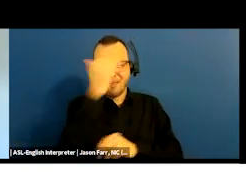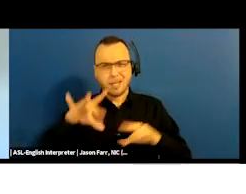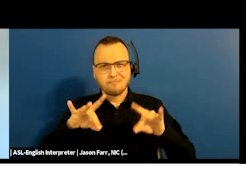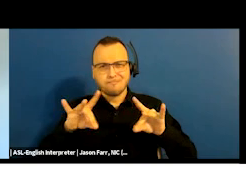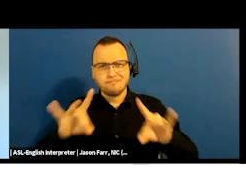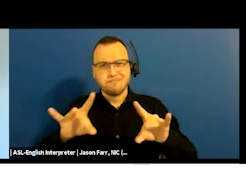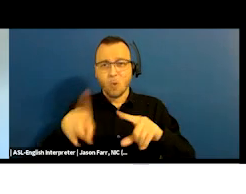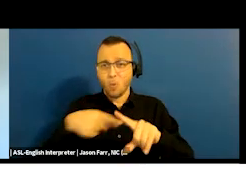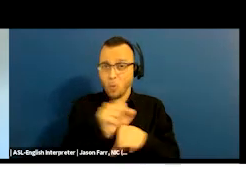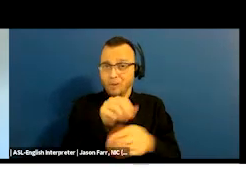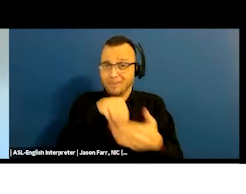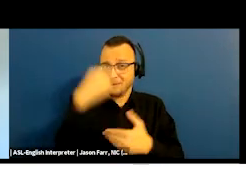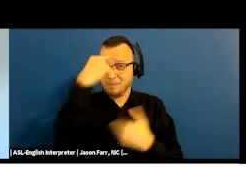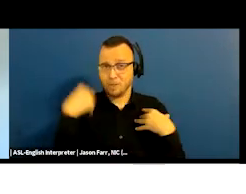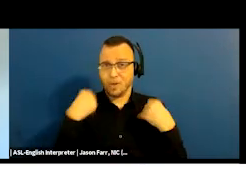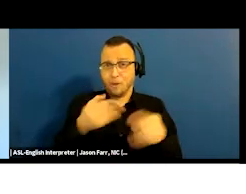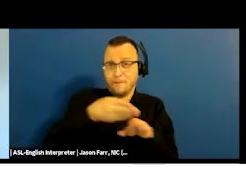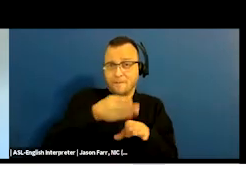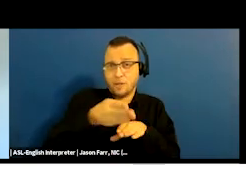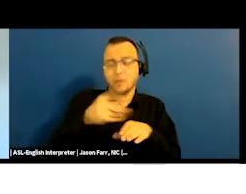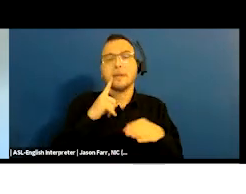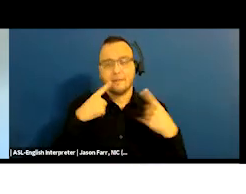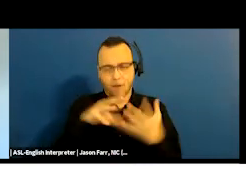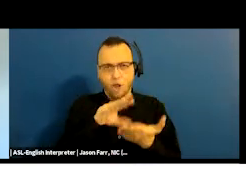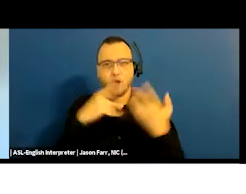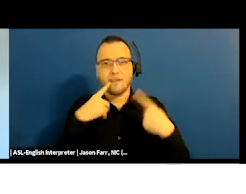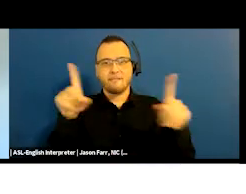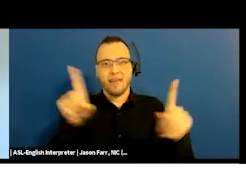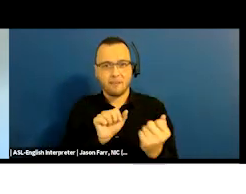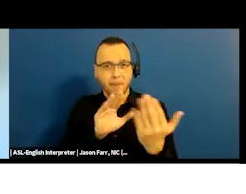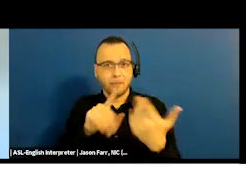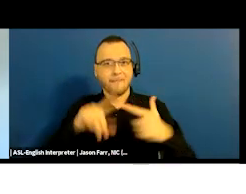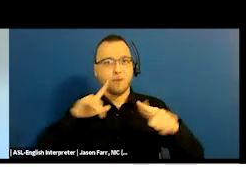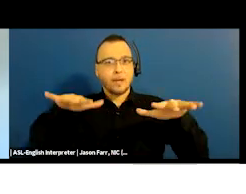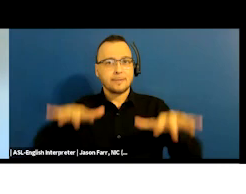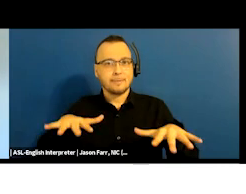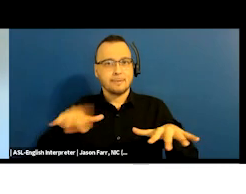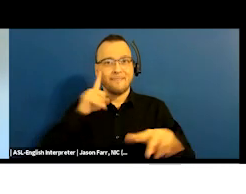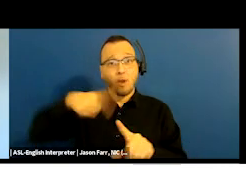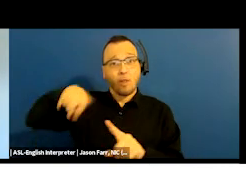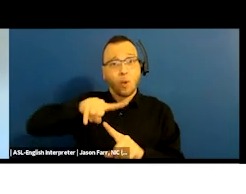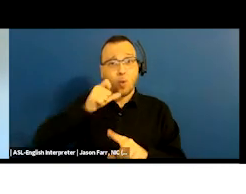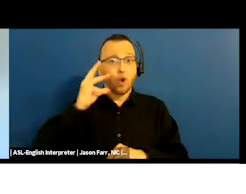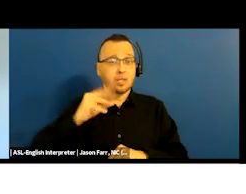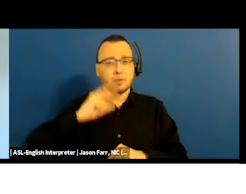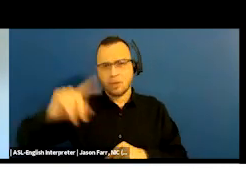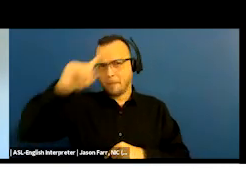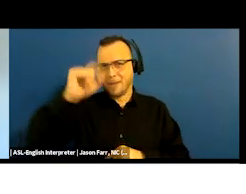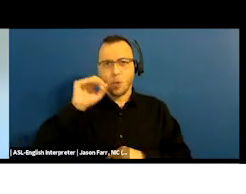His lived experience has included over 36 hospitalizations, multiple incarcerations, and housing insecurity.